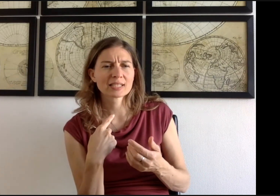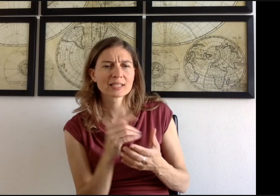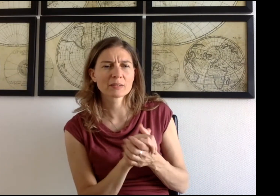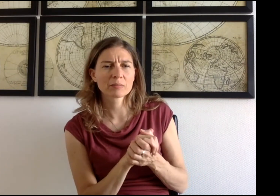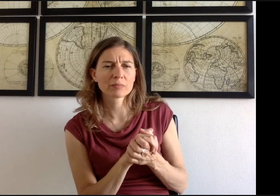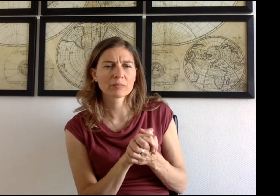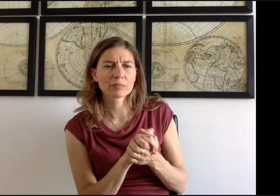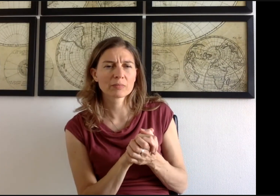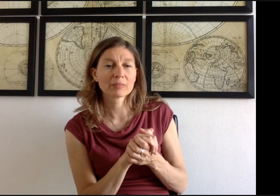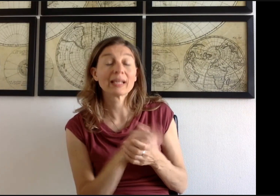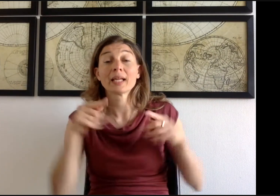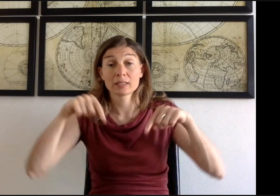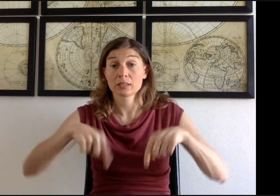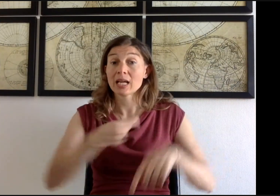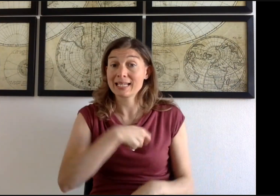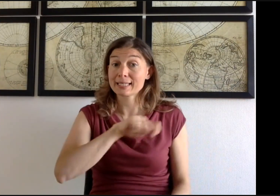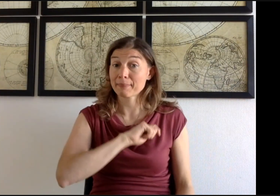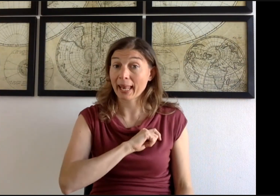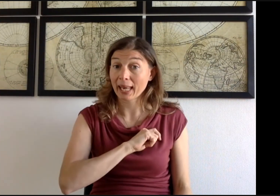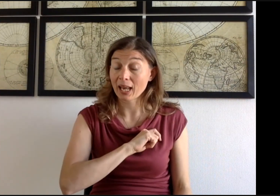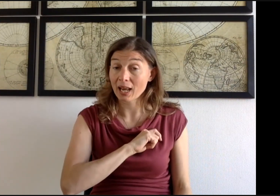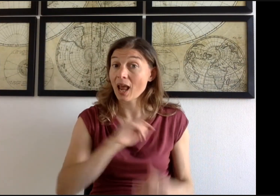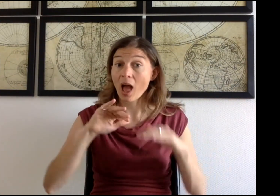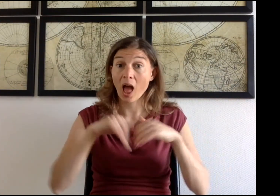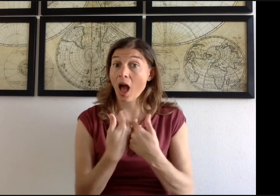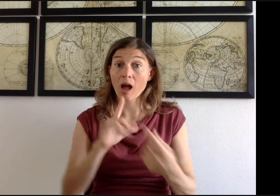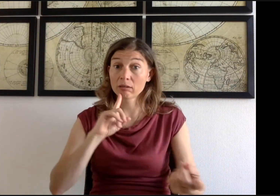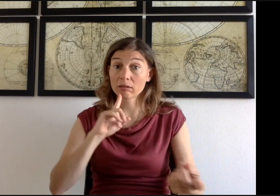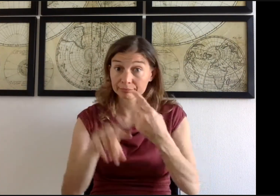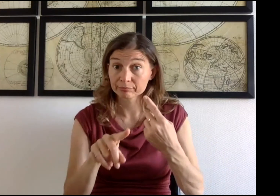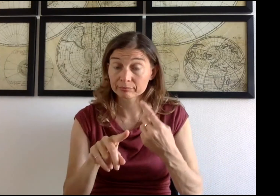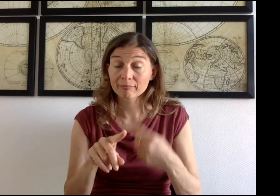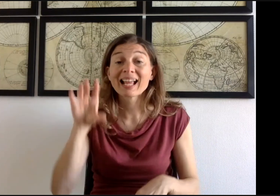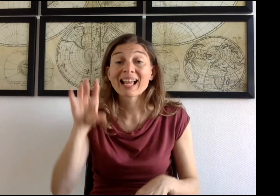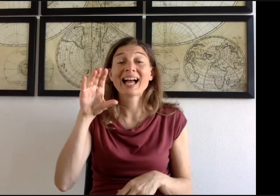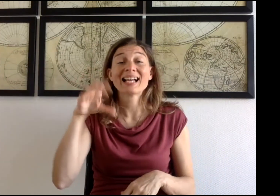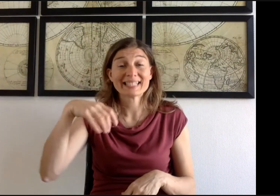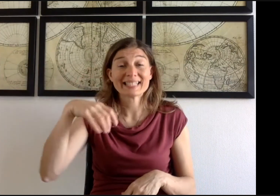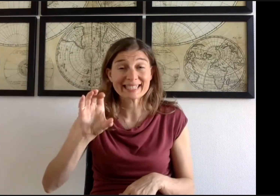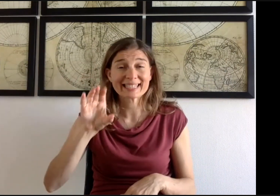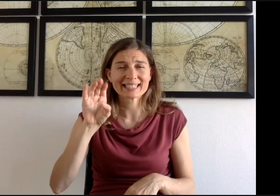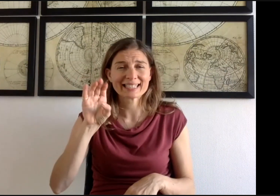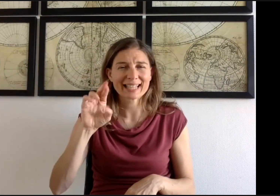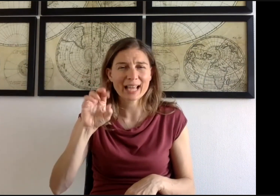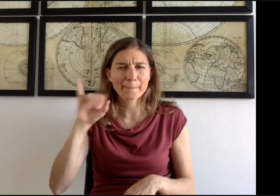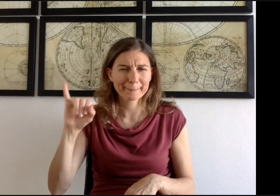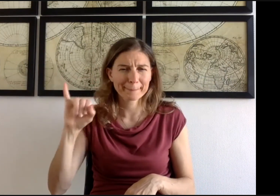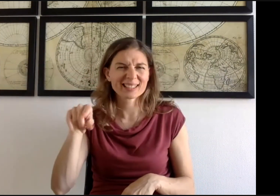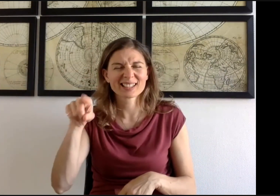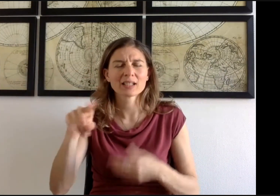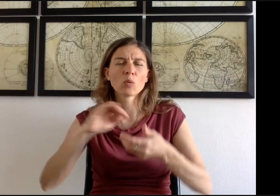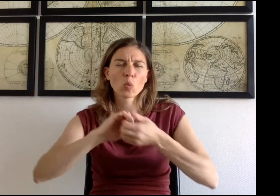In Spain CERMI's members organizations are working very hard